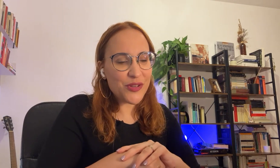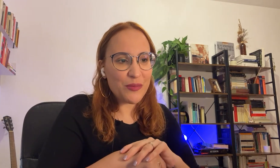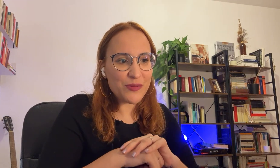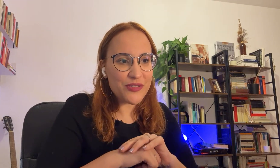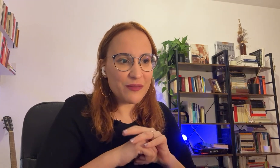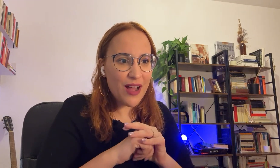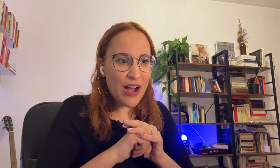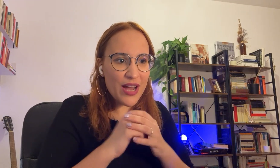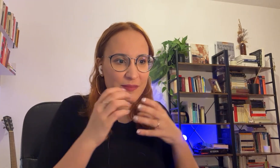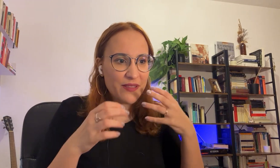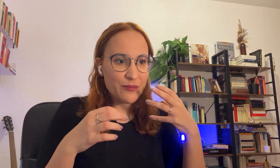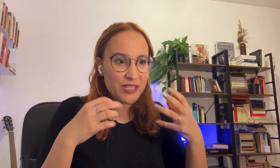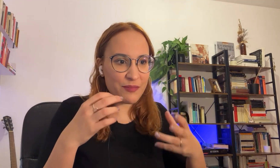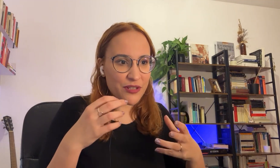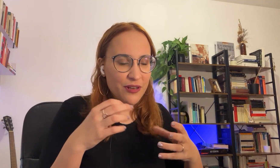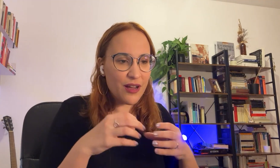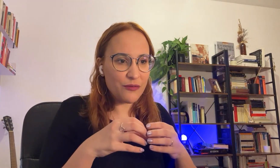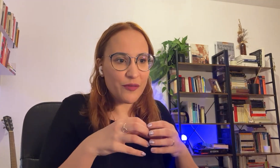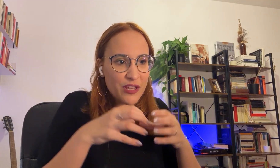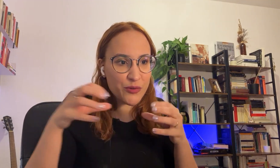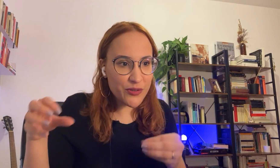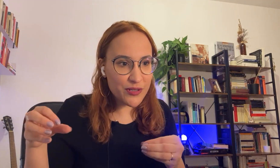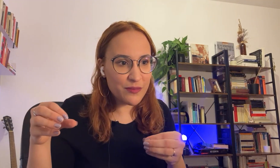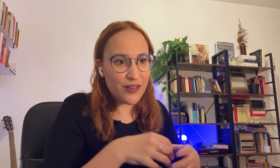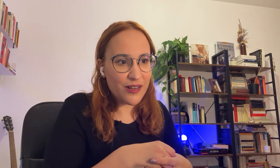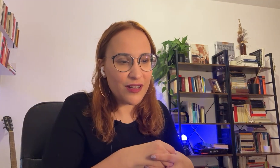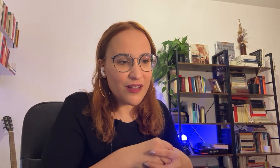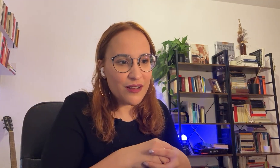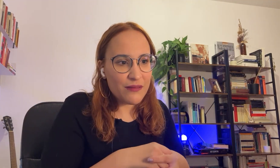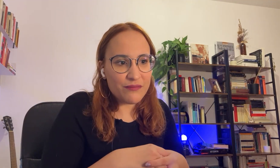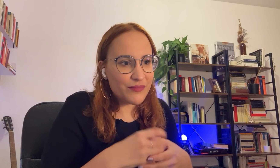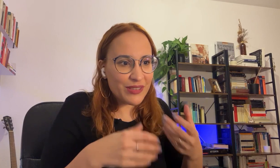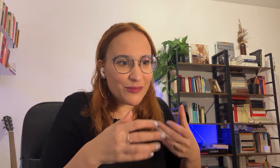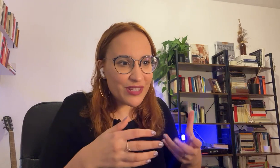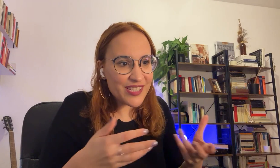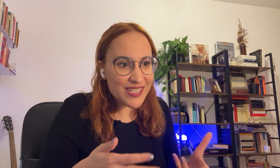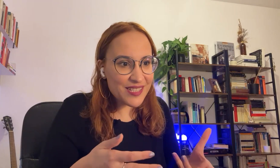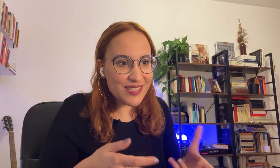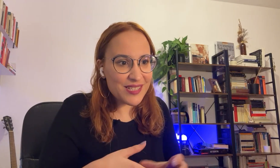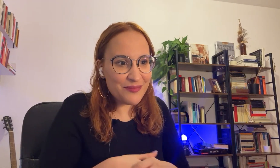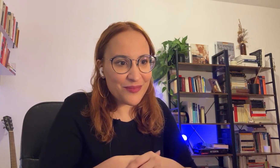So, I was wondering how has been the reception from the users? When they test this system,